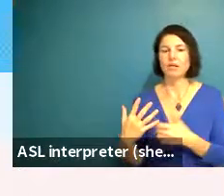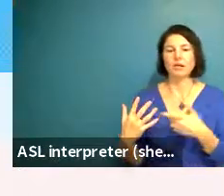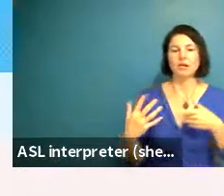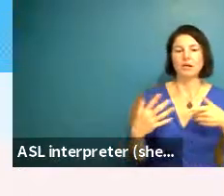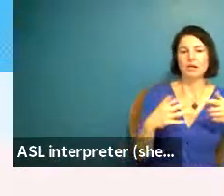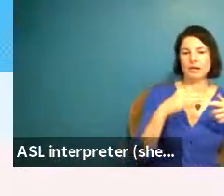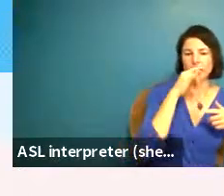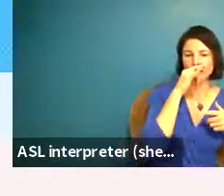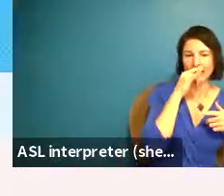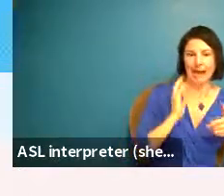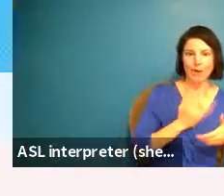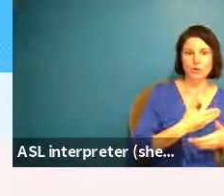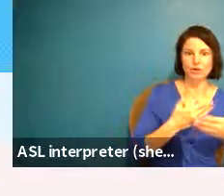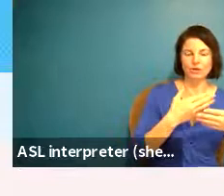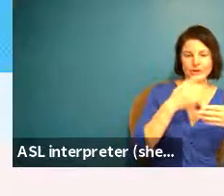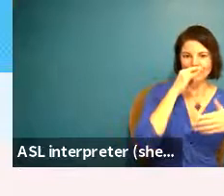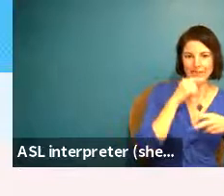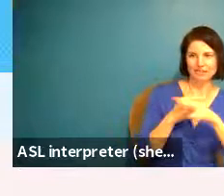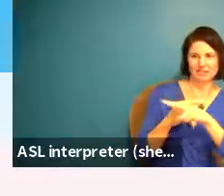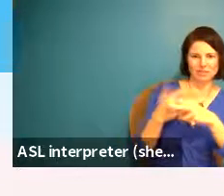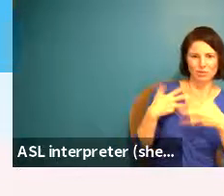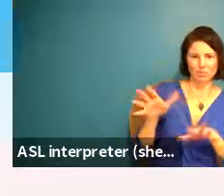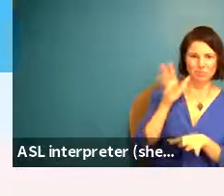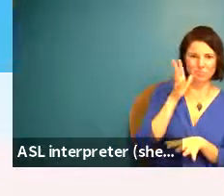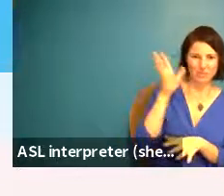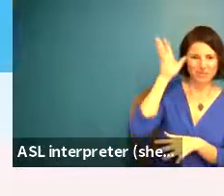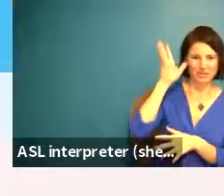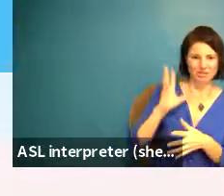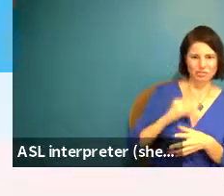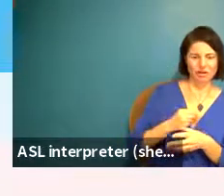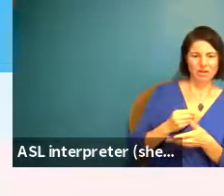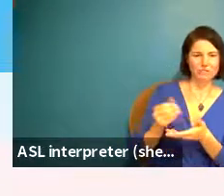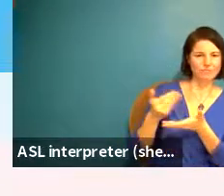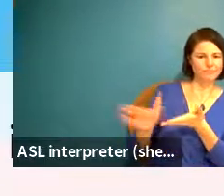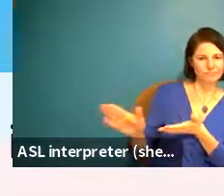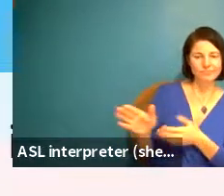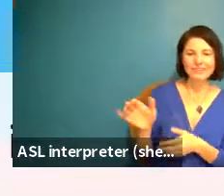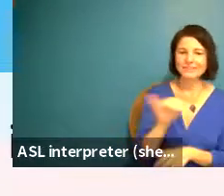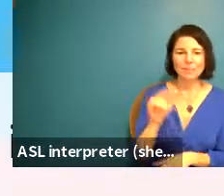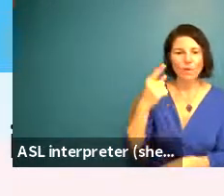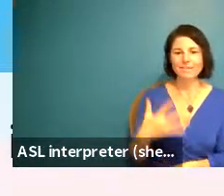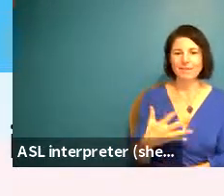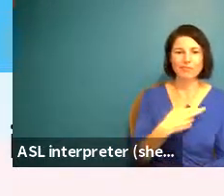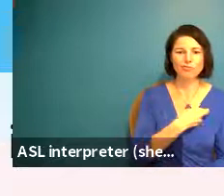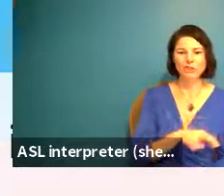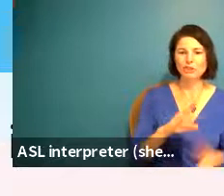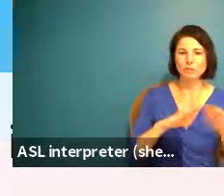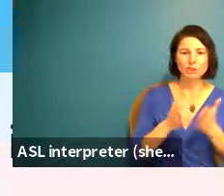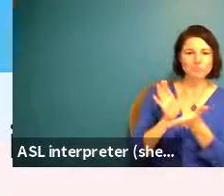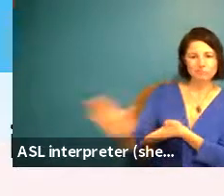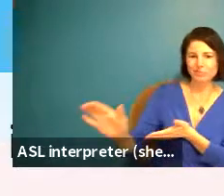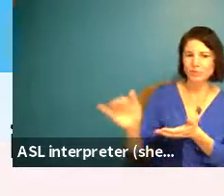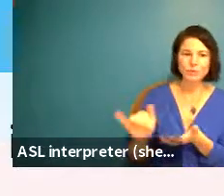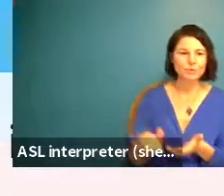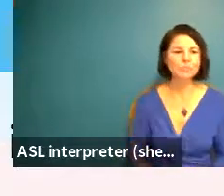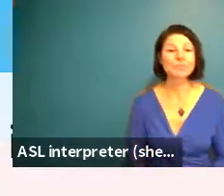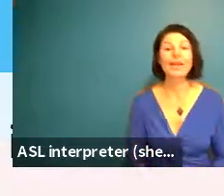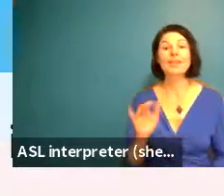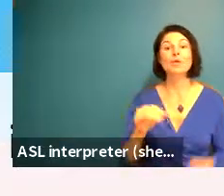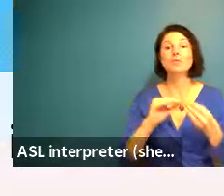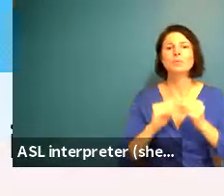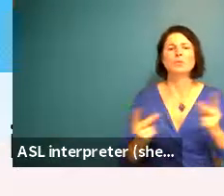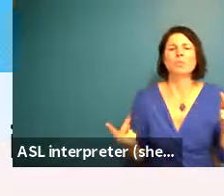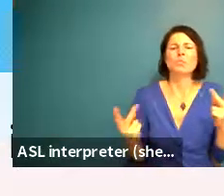community because we were rejected by our own religious community. And these rates are all so much worse for people of color. For black